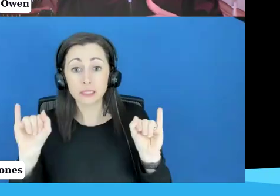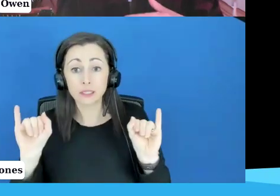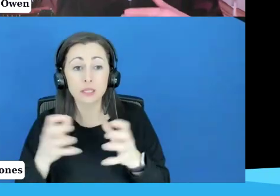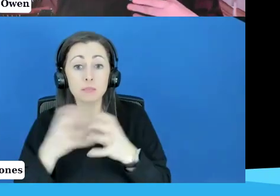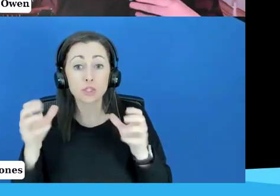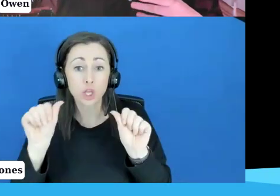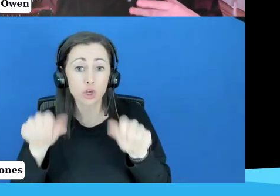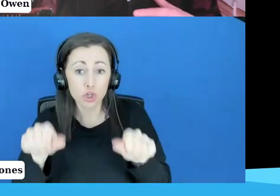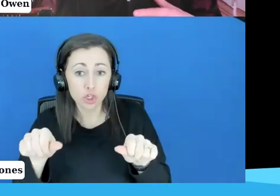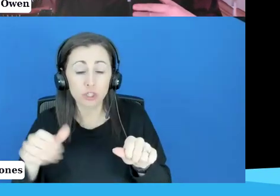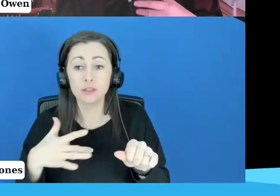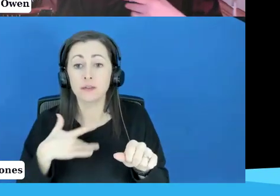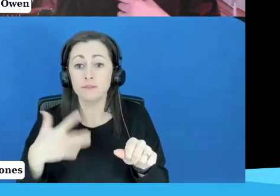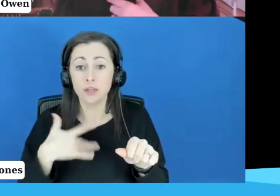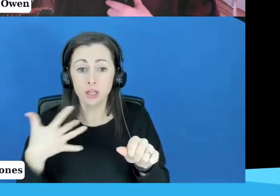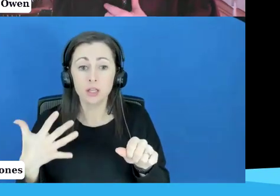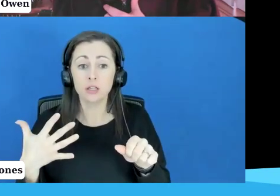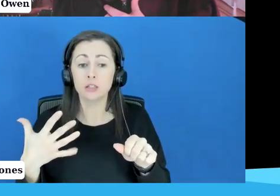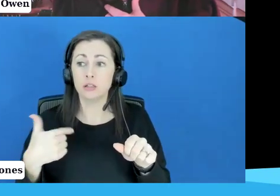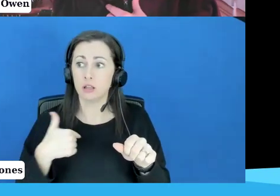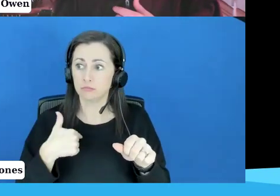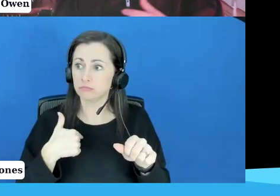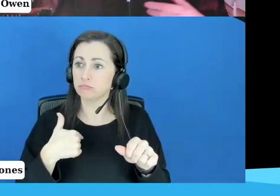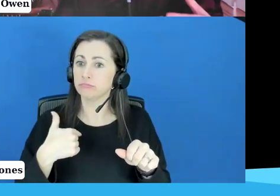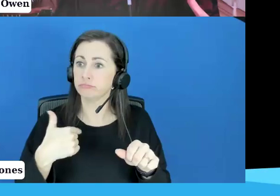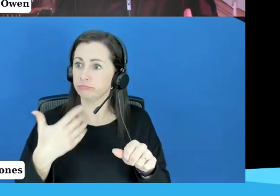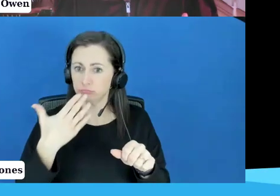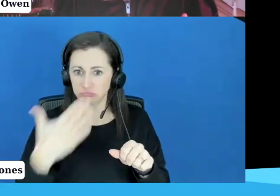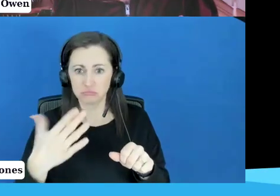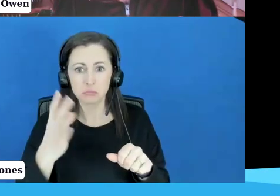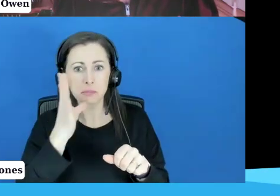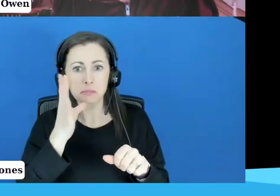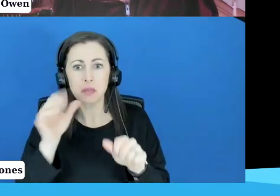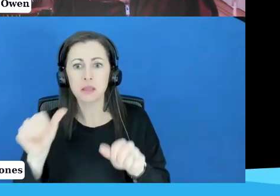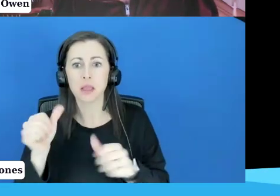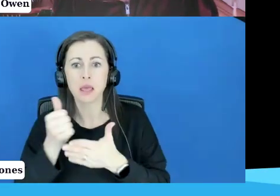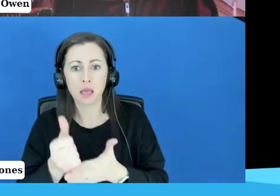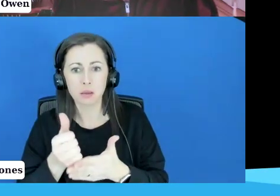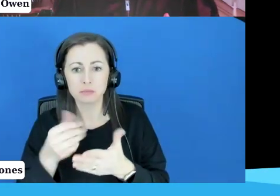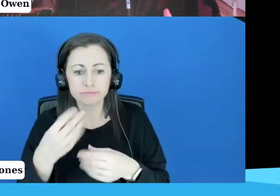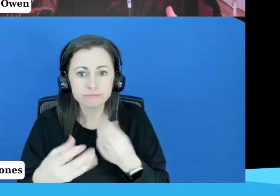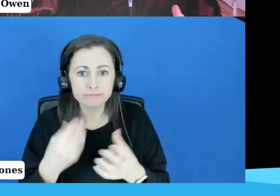and where I felt like really secure mom, and I could get stuff for my kids. Now we've got childproof locks on things